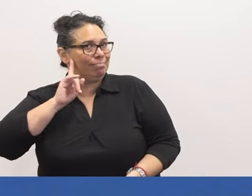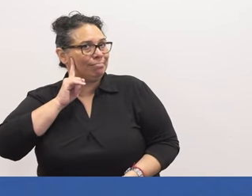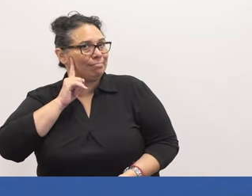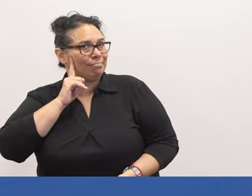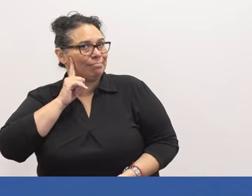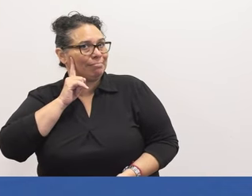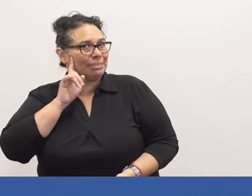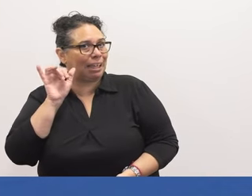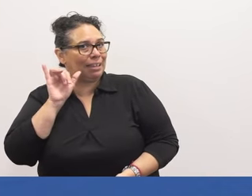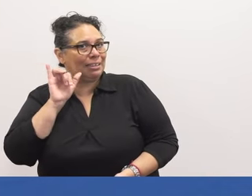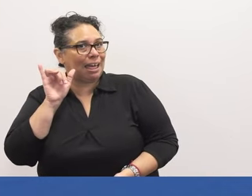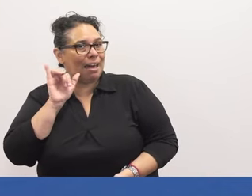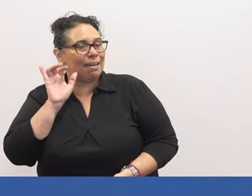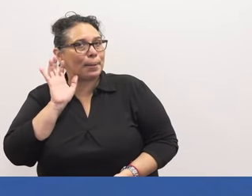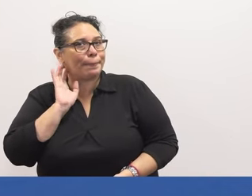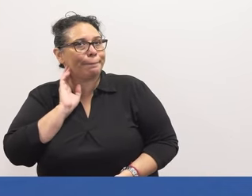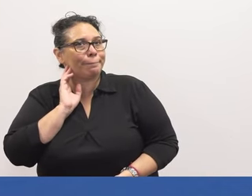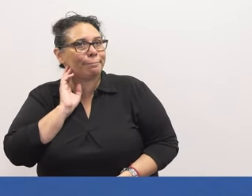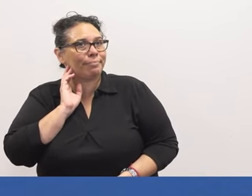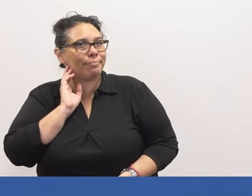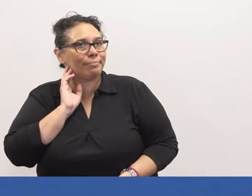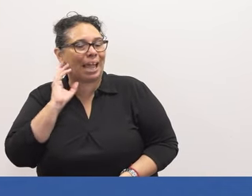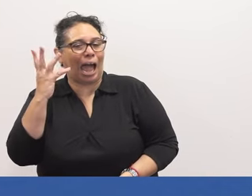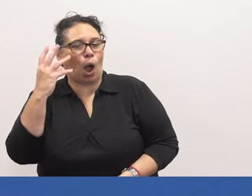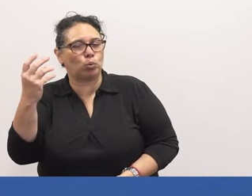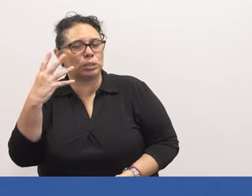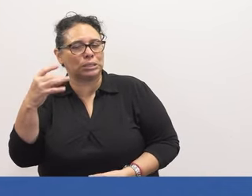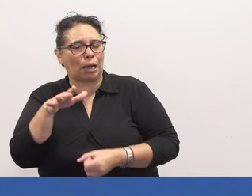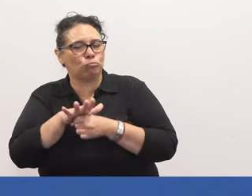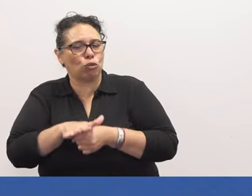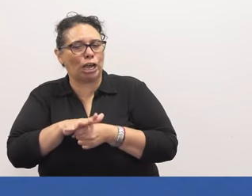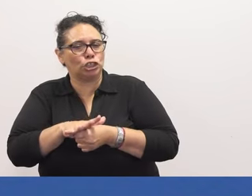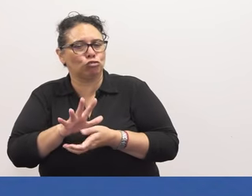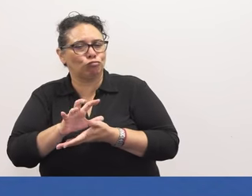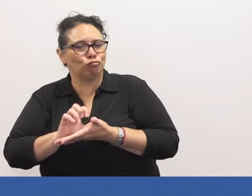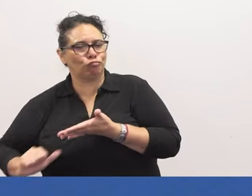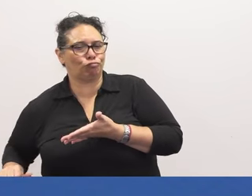a lot of the outside pressures they have support with food,